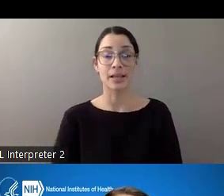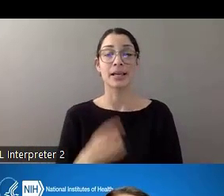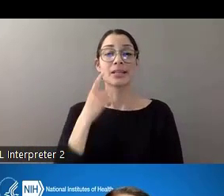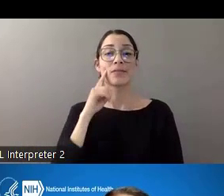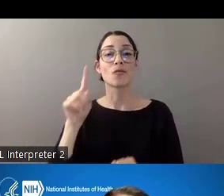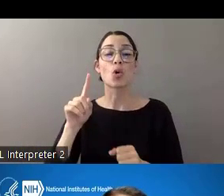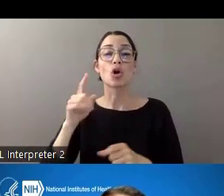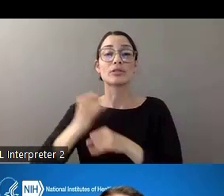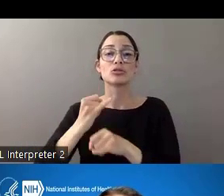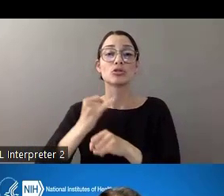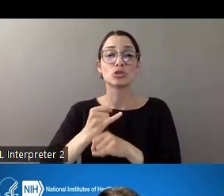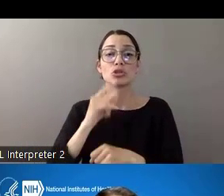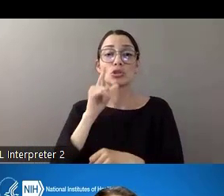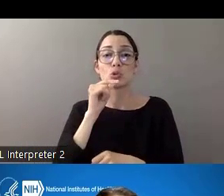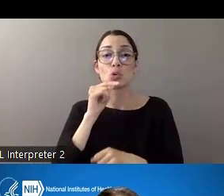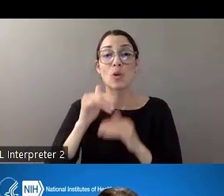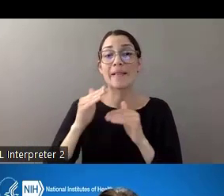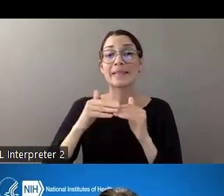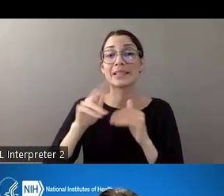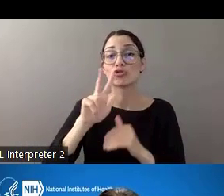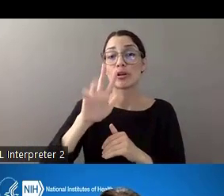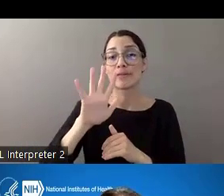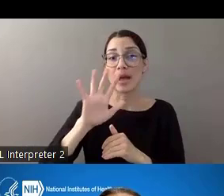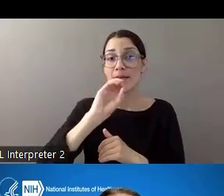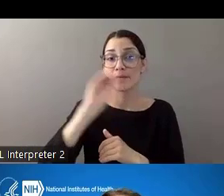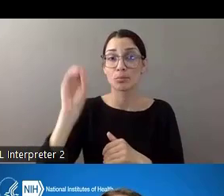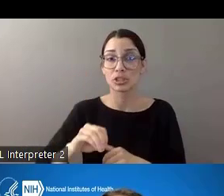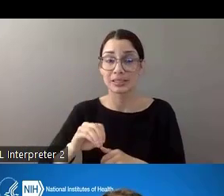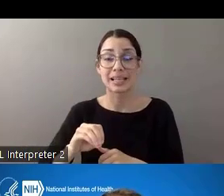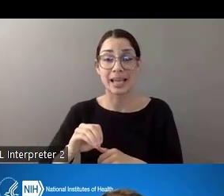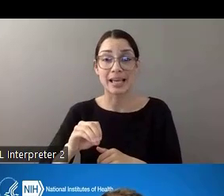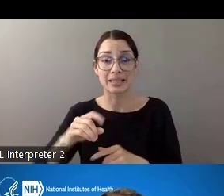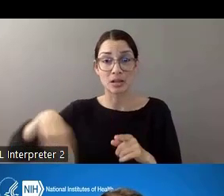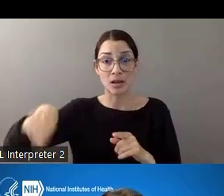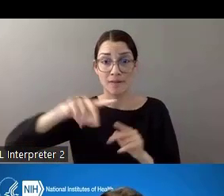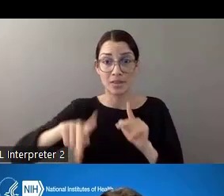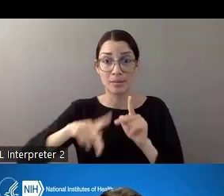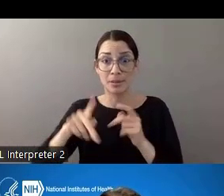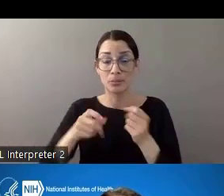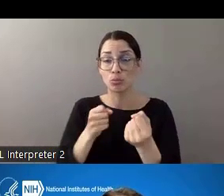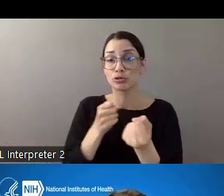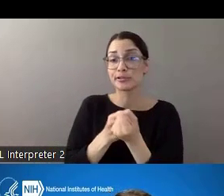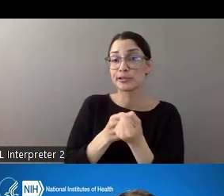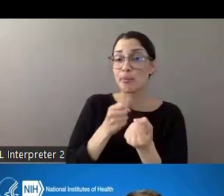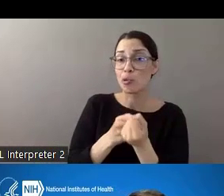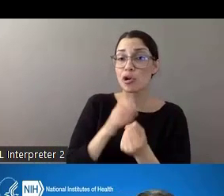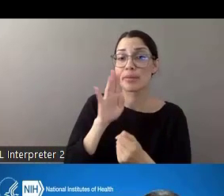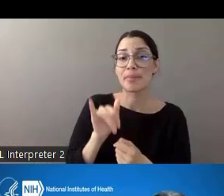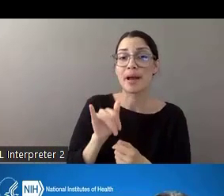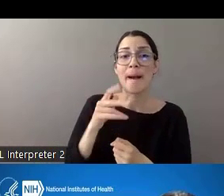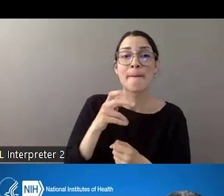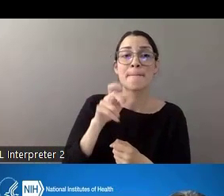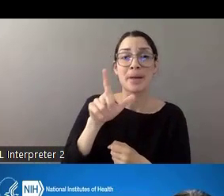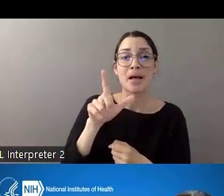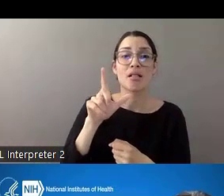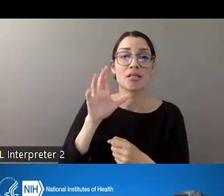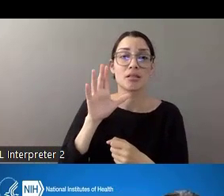of the enrolled undergraduates are supported by Pell Grants or are historically Black colleges or universities or tribal colleges and universities.